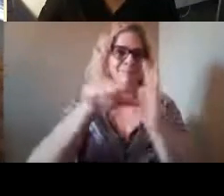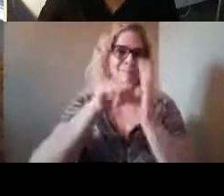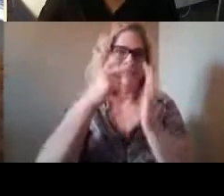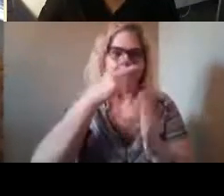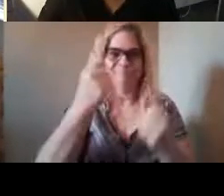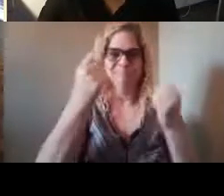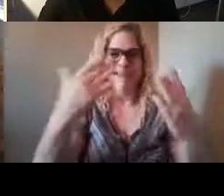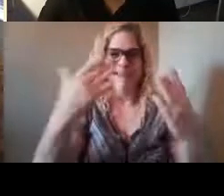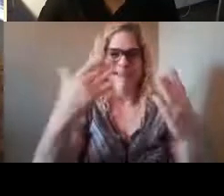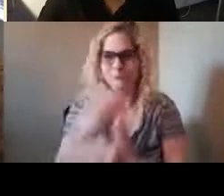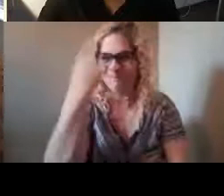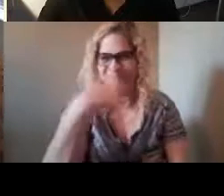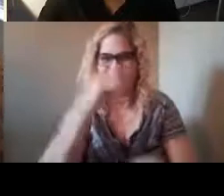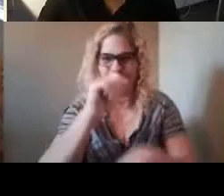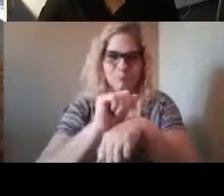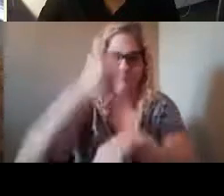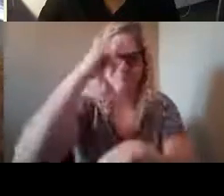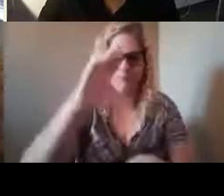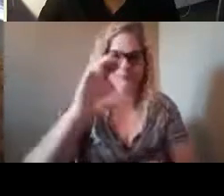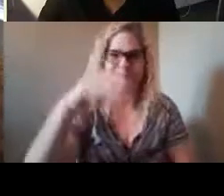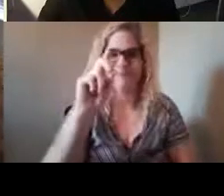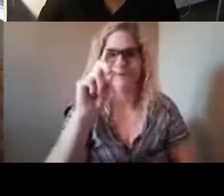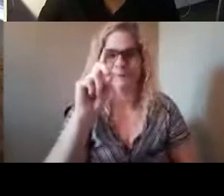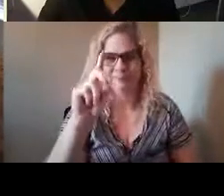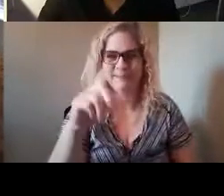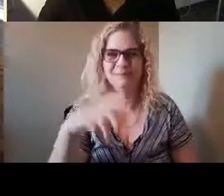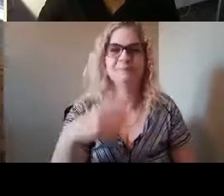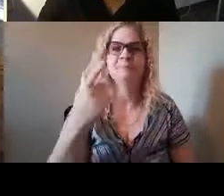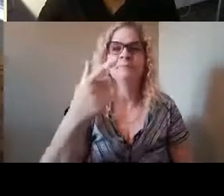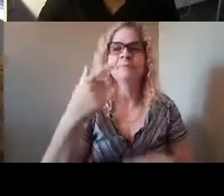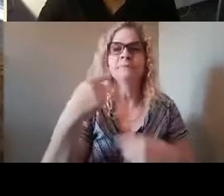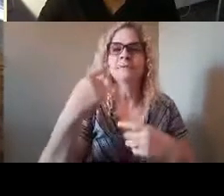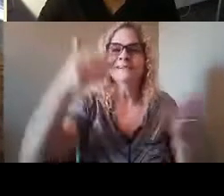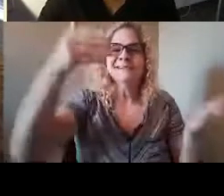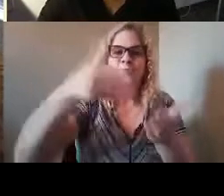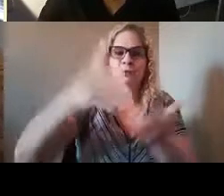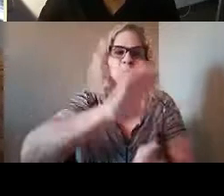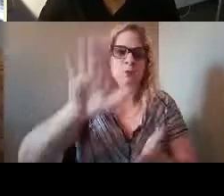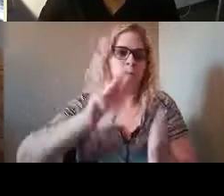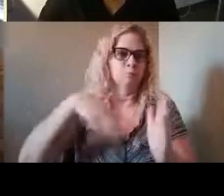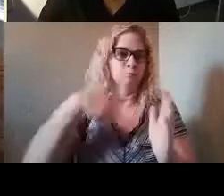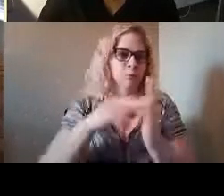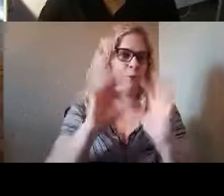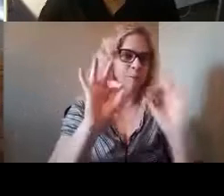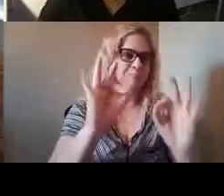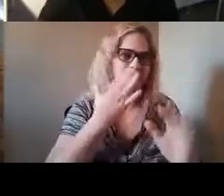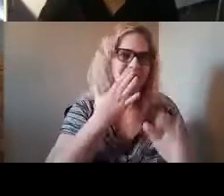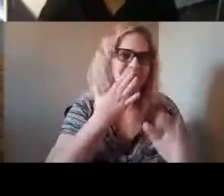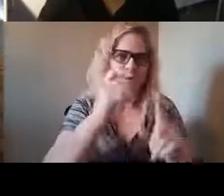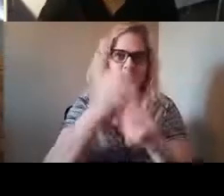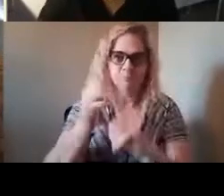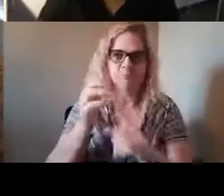I am impressed by seeing many new faces working at COPD and introducing your roles. Thank you.